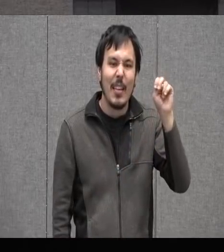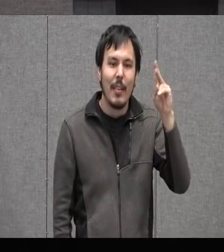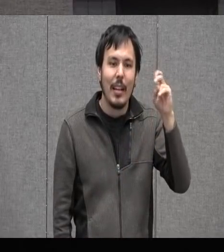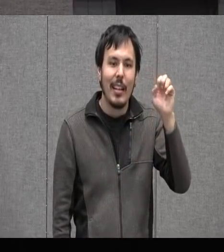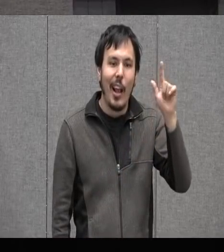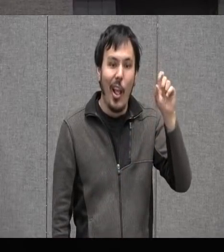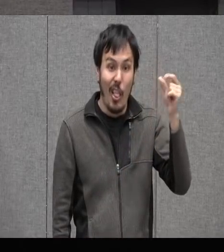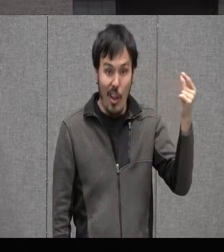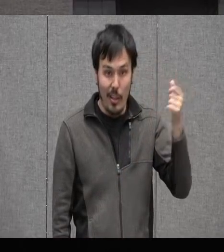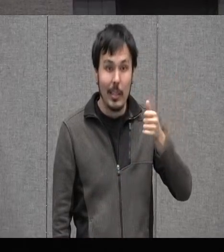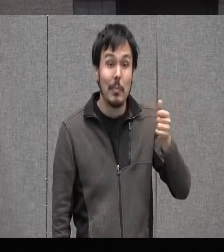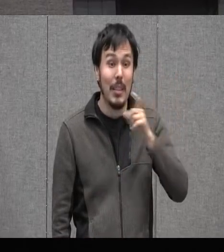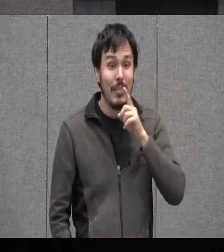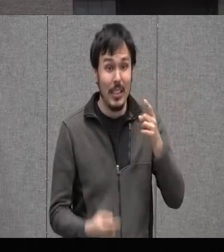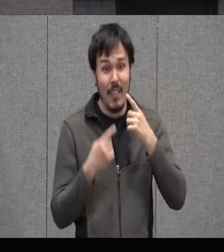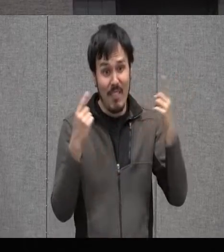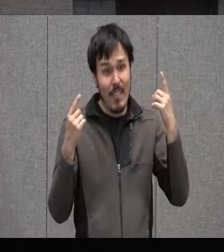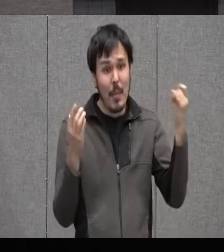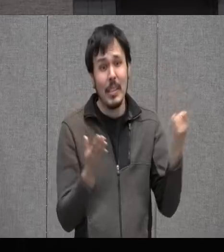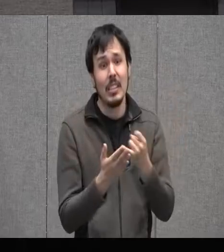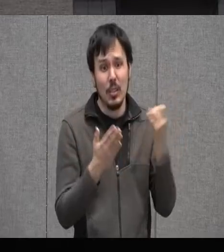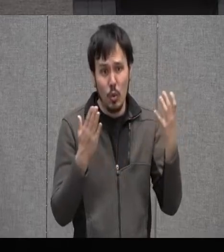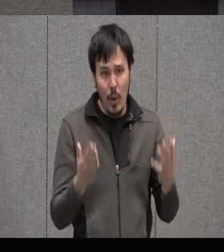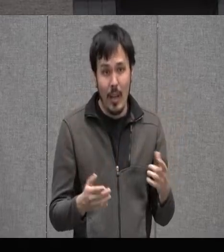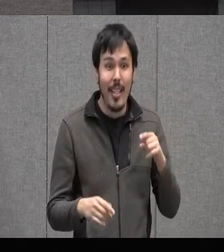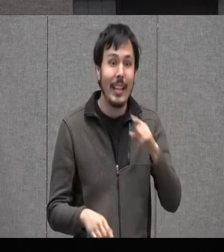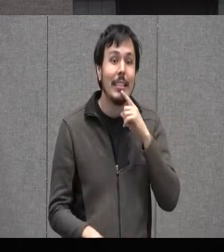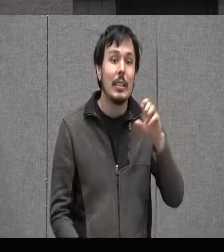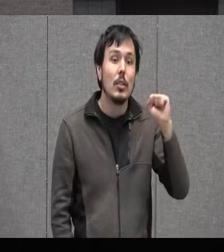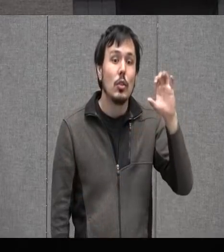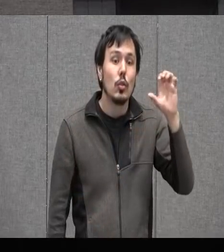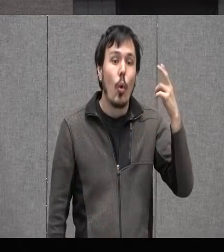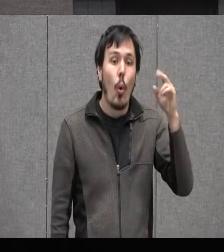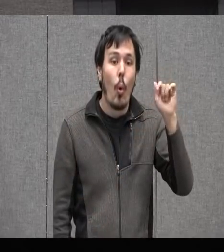illustrator of children's books. And this is a Scholastic book.